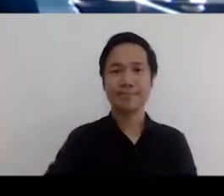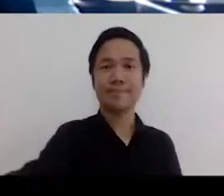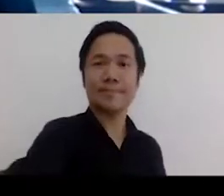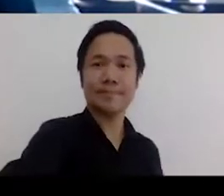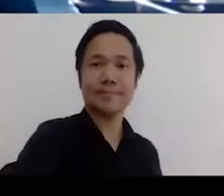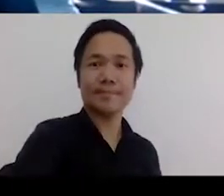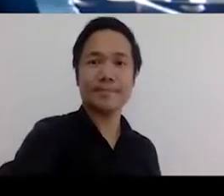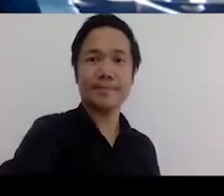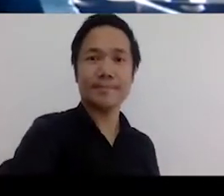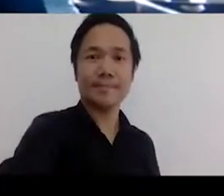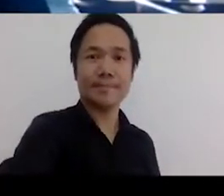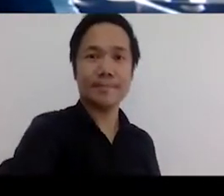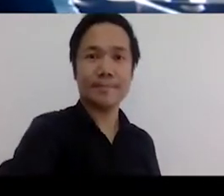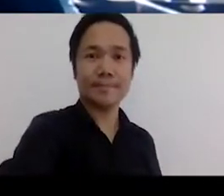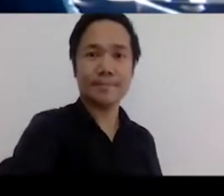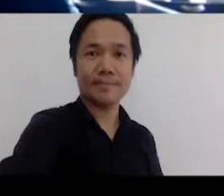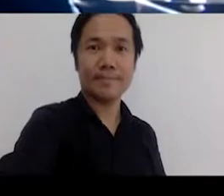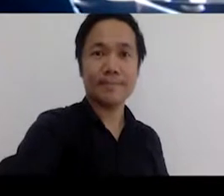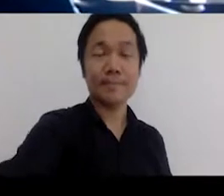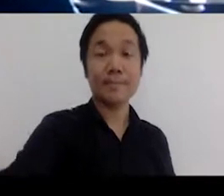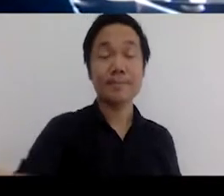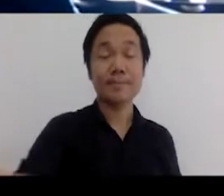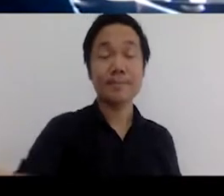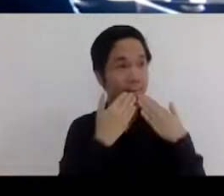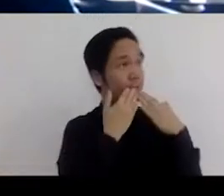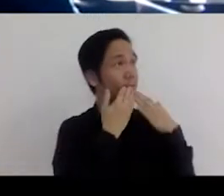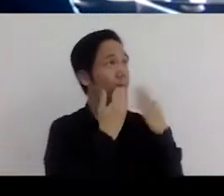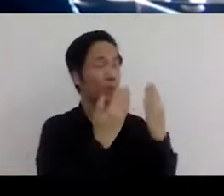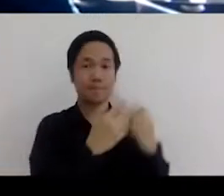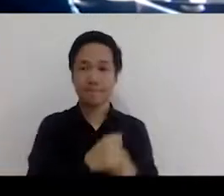I think it is very important that we give the attention to the people with disability.